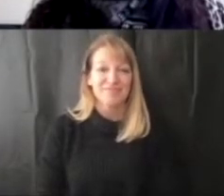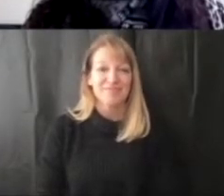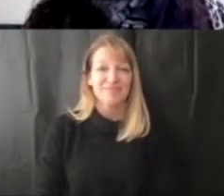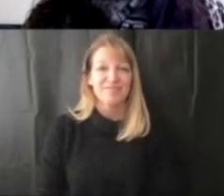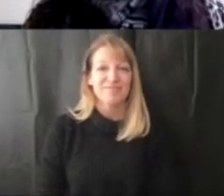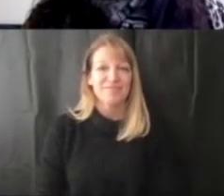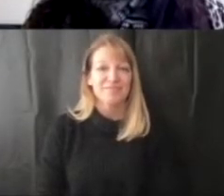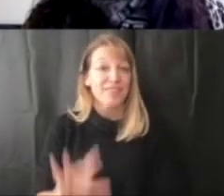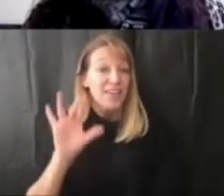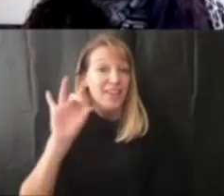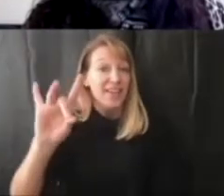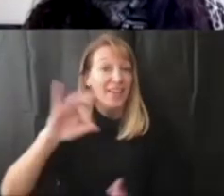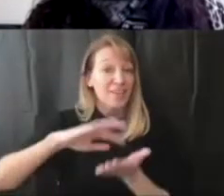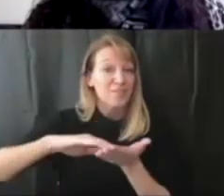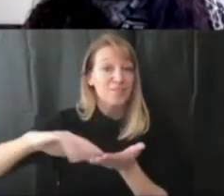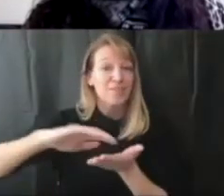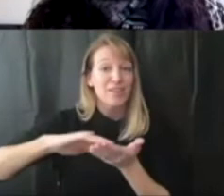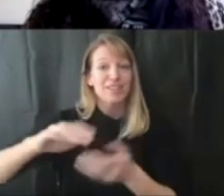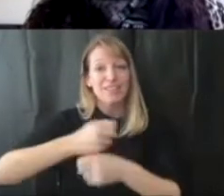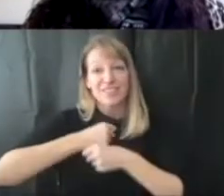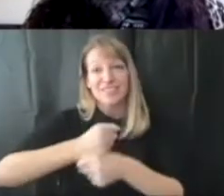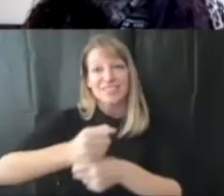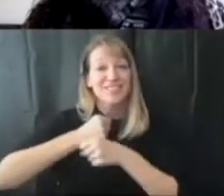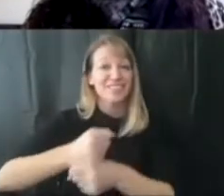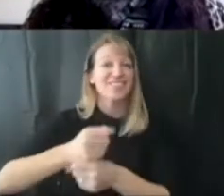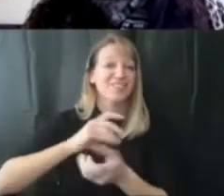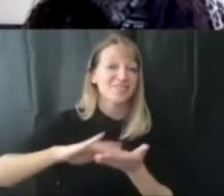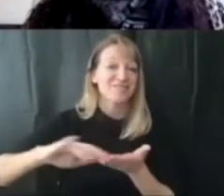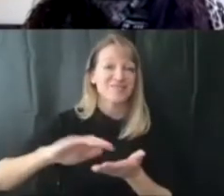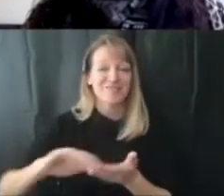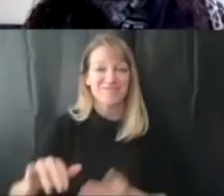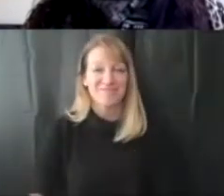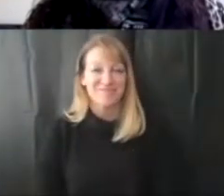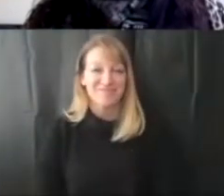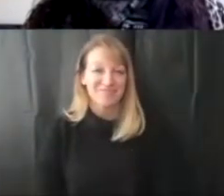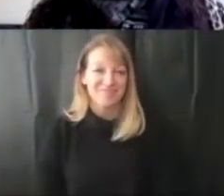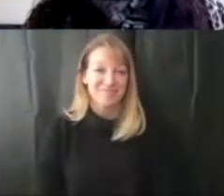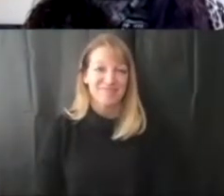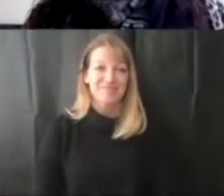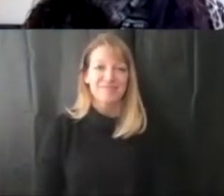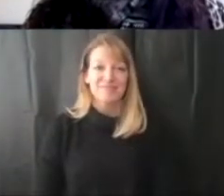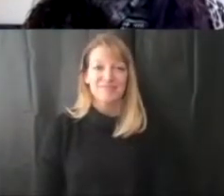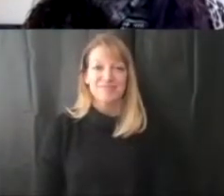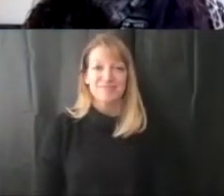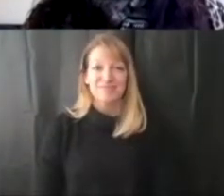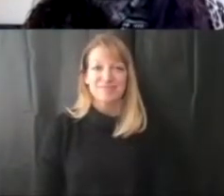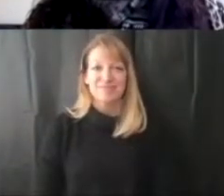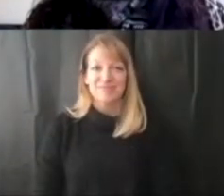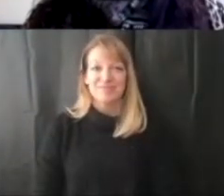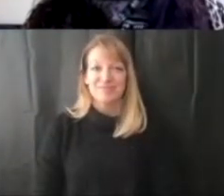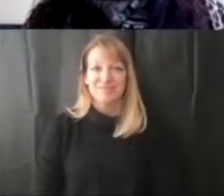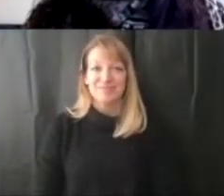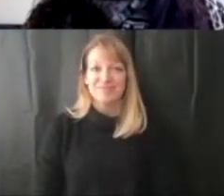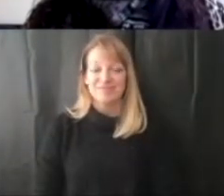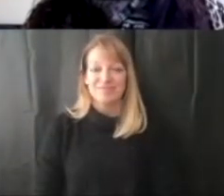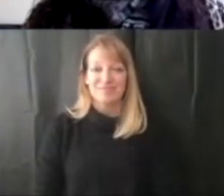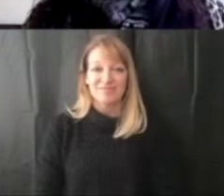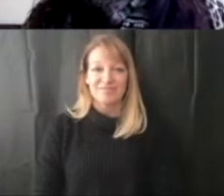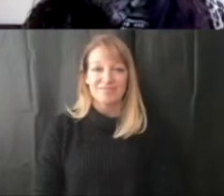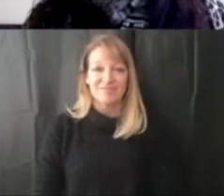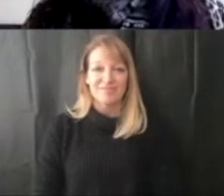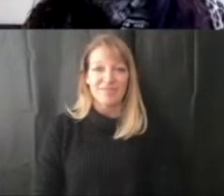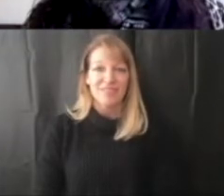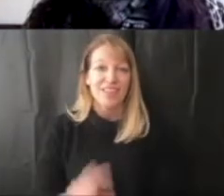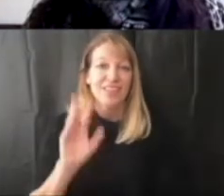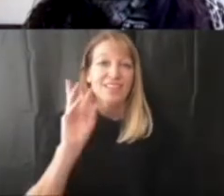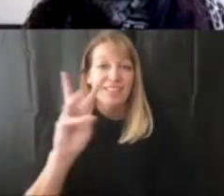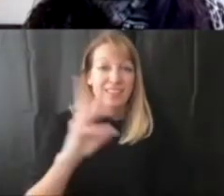eight braillers brailling seven policies for writing six more telework updates